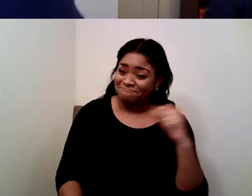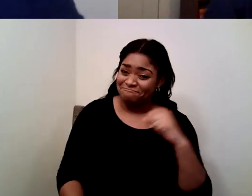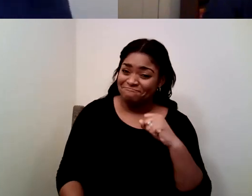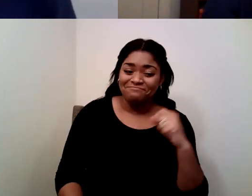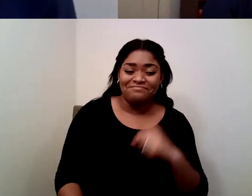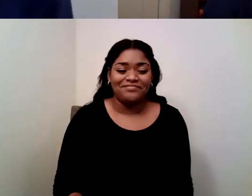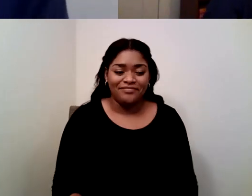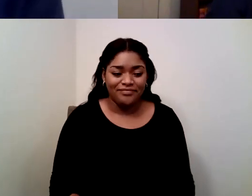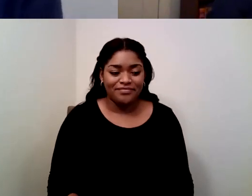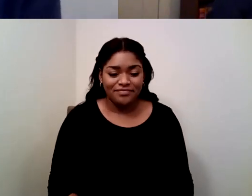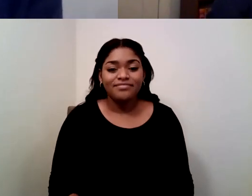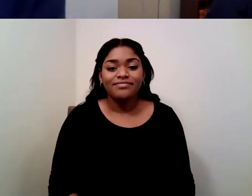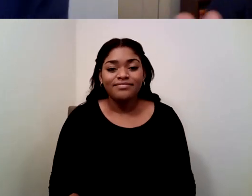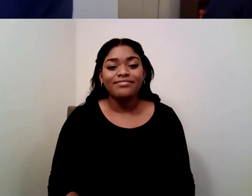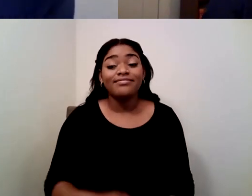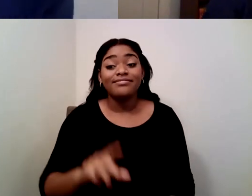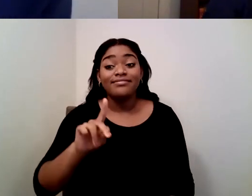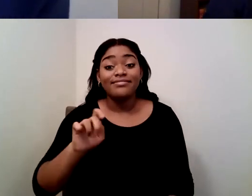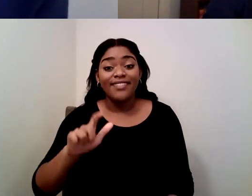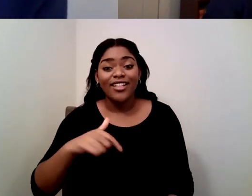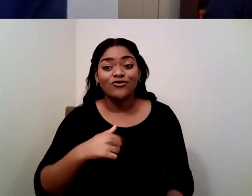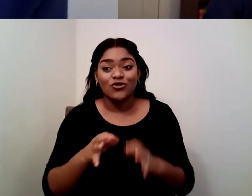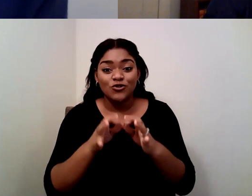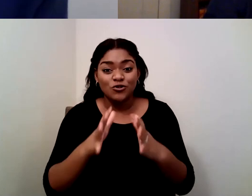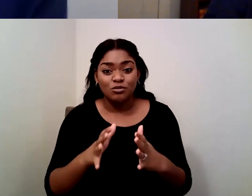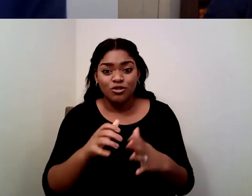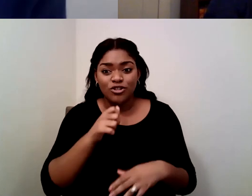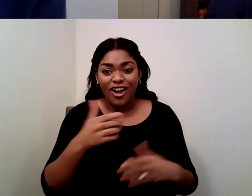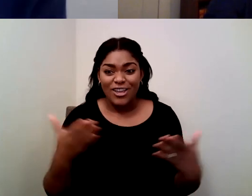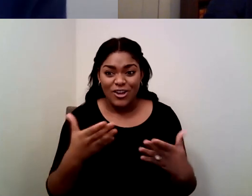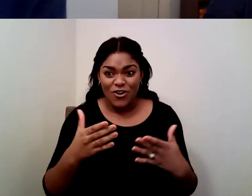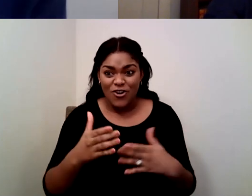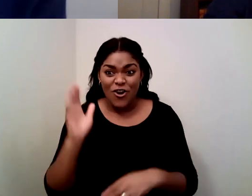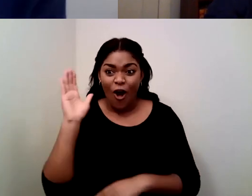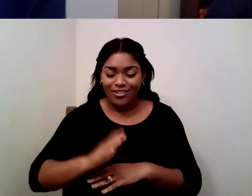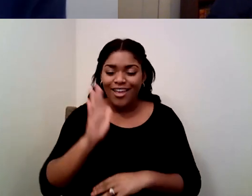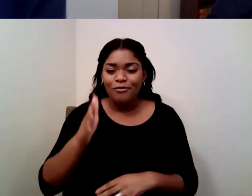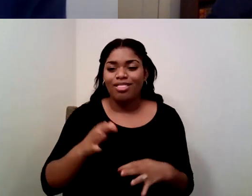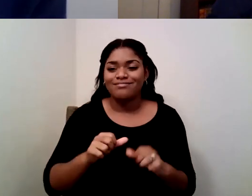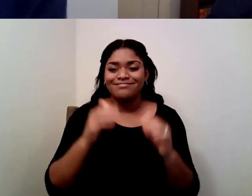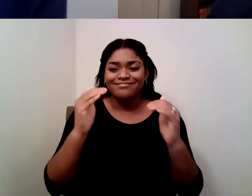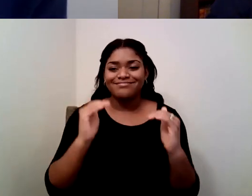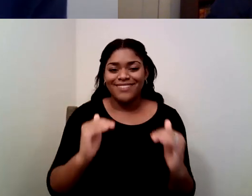We could and I do. Since the interpreters are not here all night we will move on to the next question.